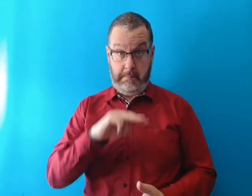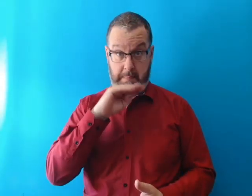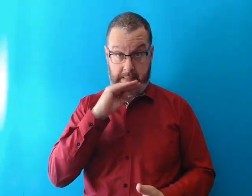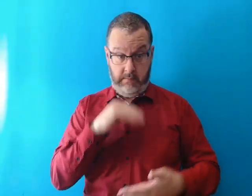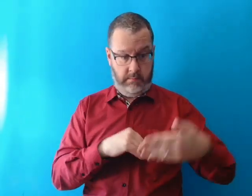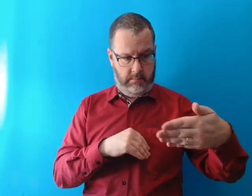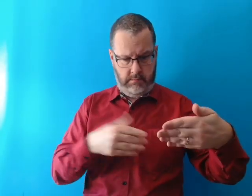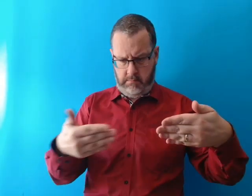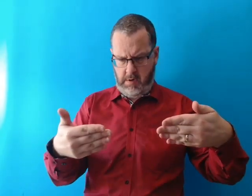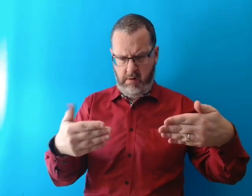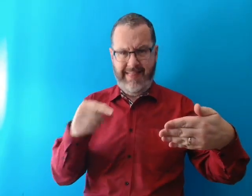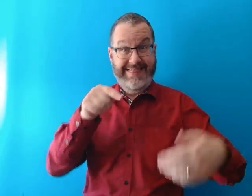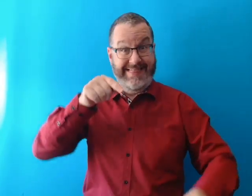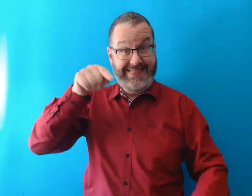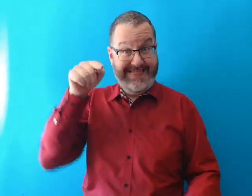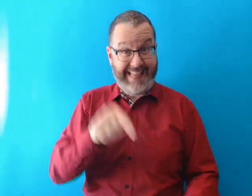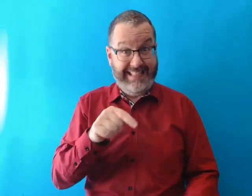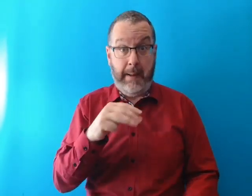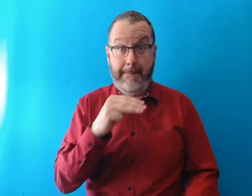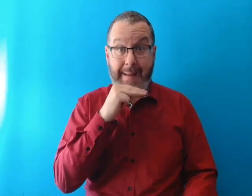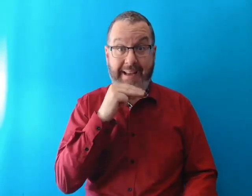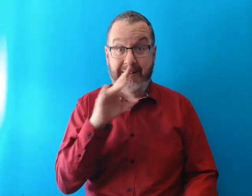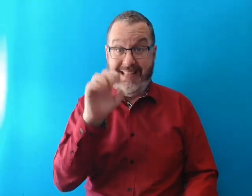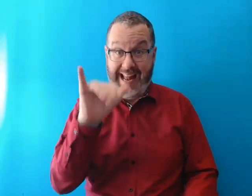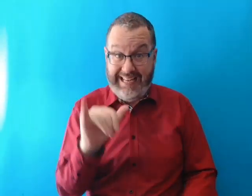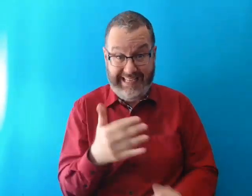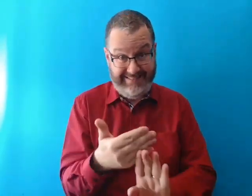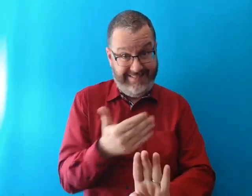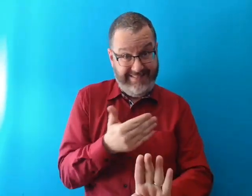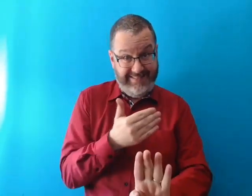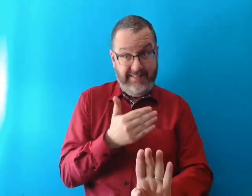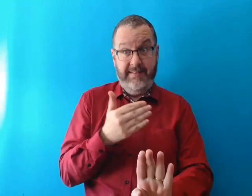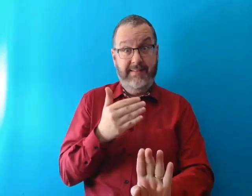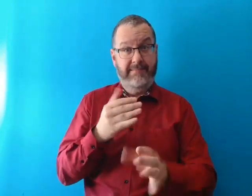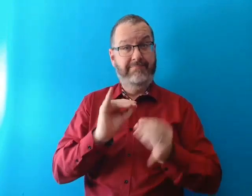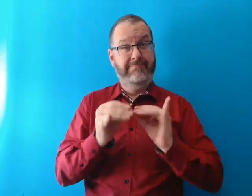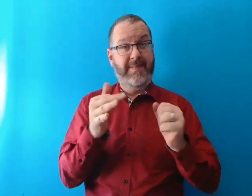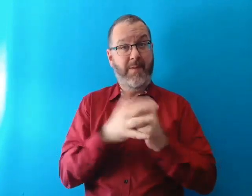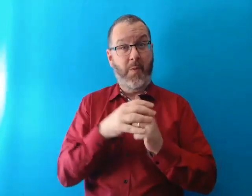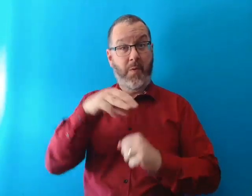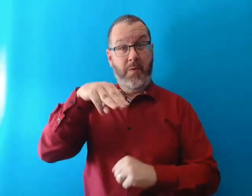So if this is the Mike Kelly who interpreted for Martin Joyce a few years earlier,